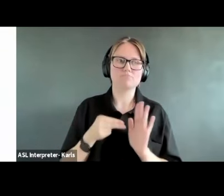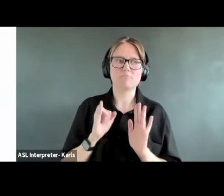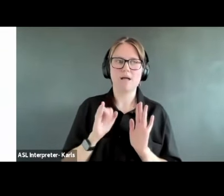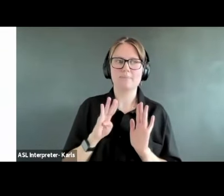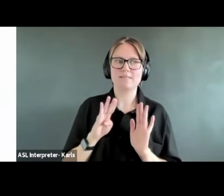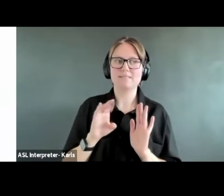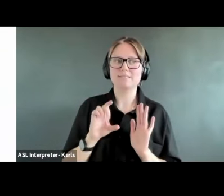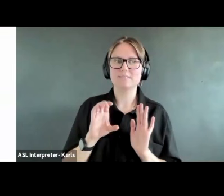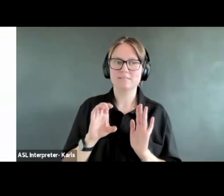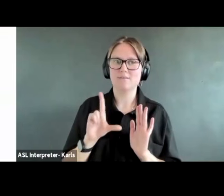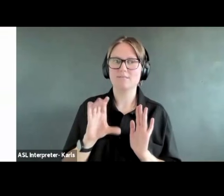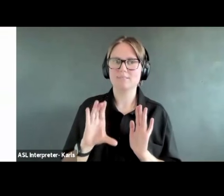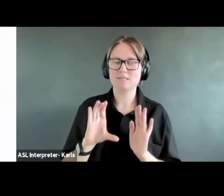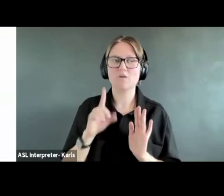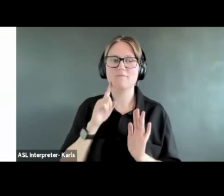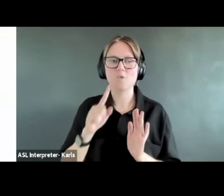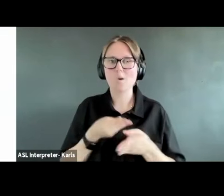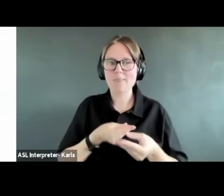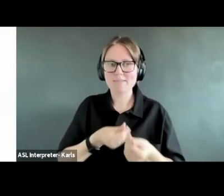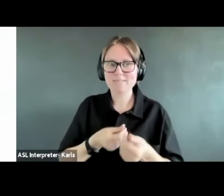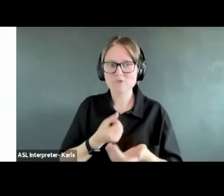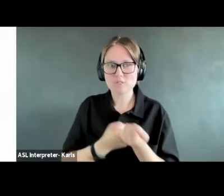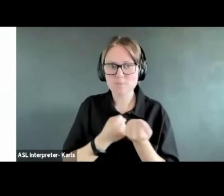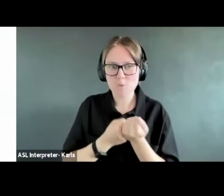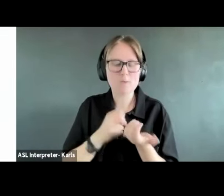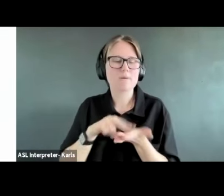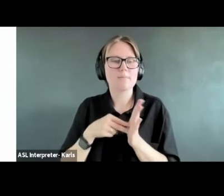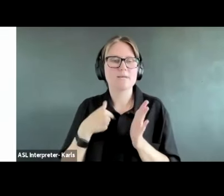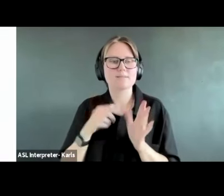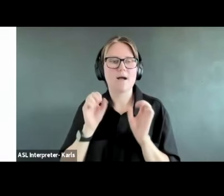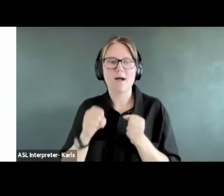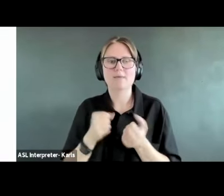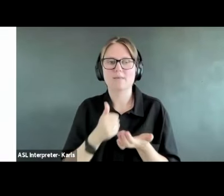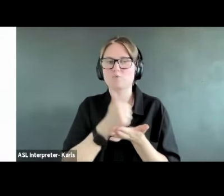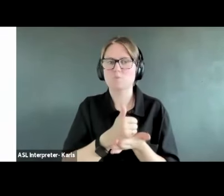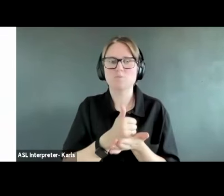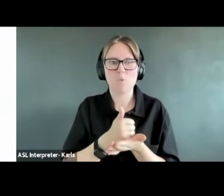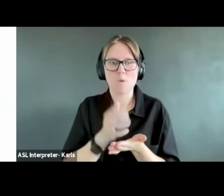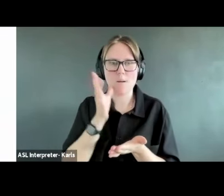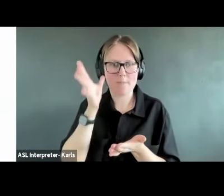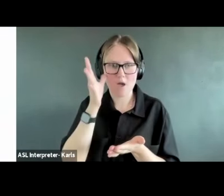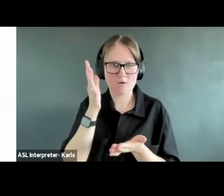support parents anywhere, wherever you are.